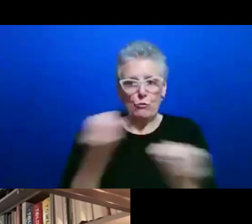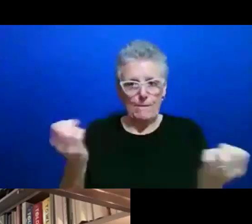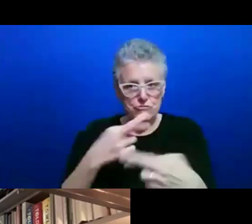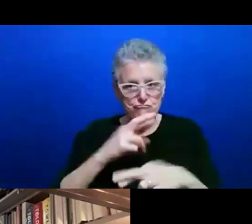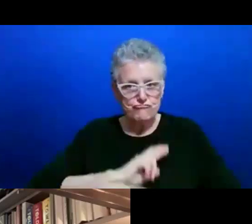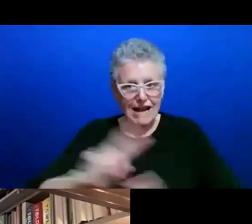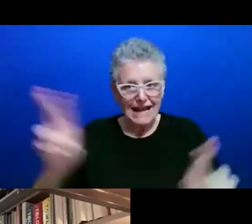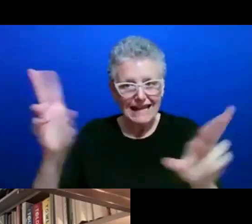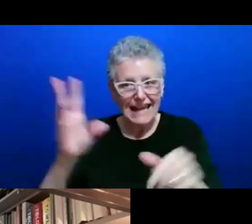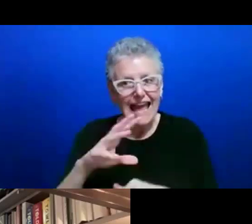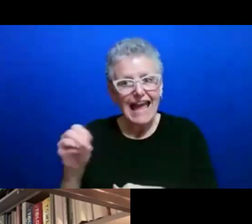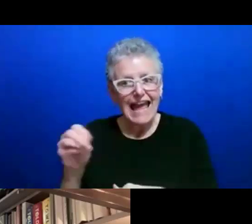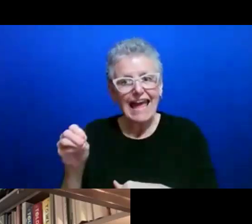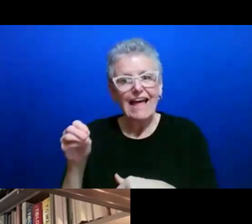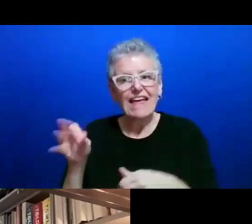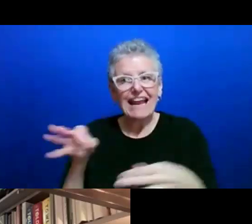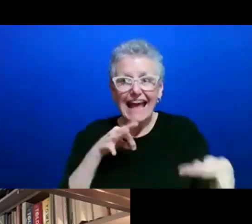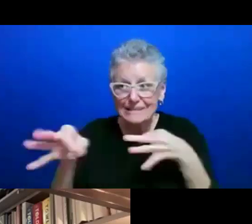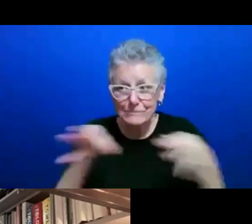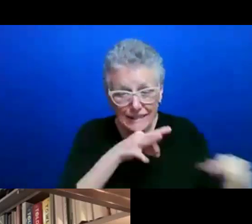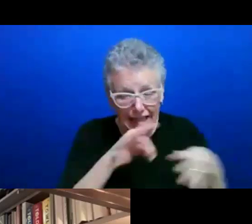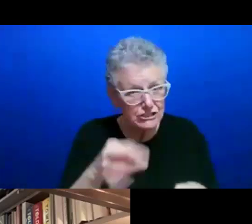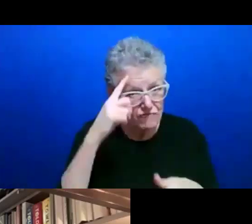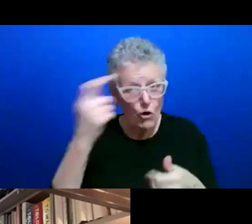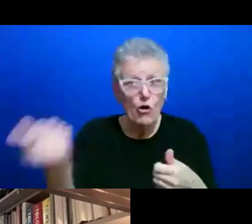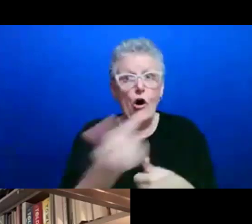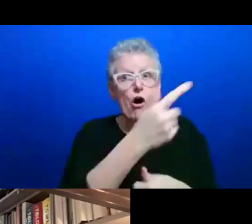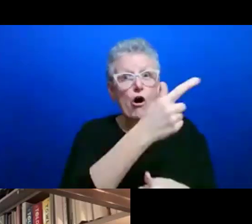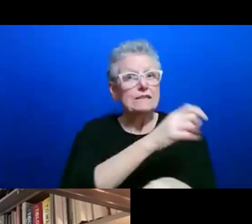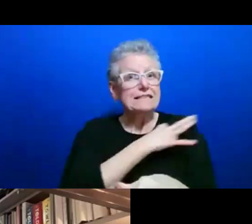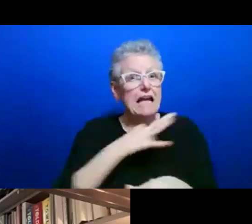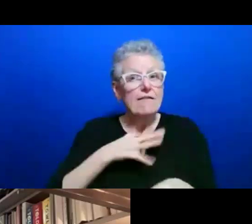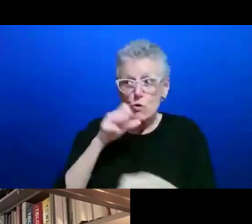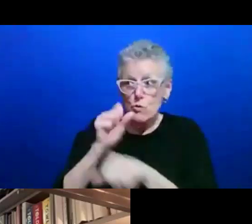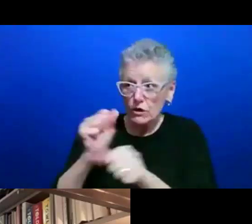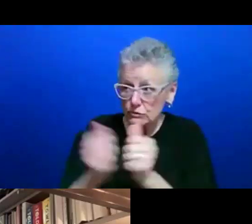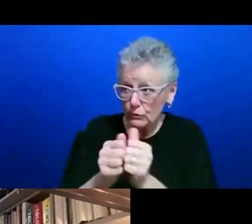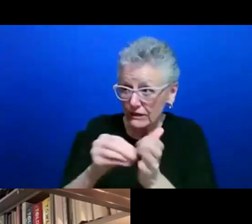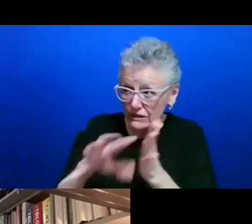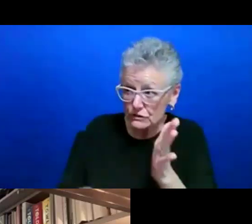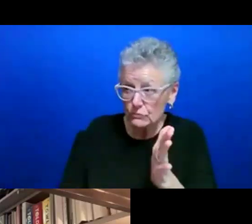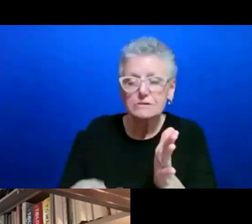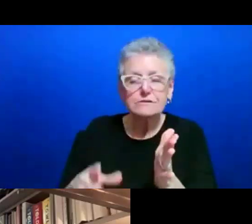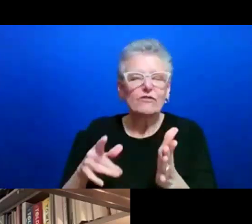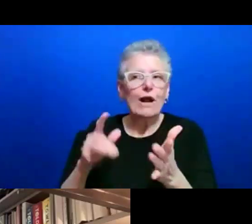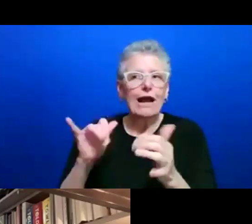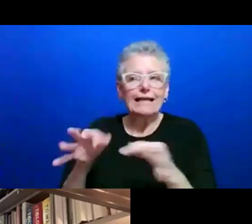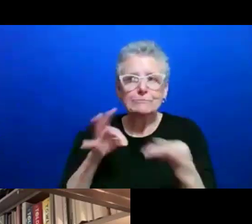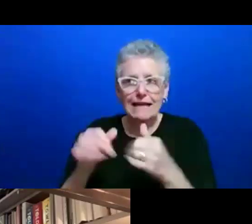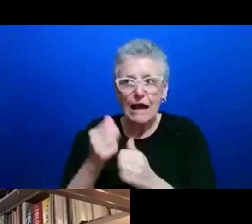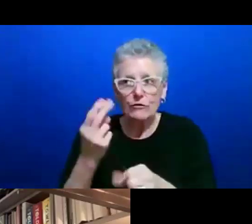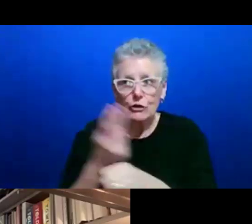getting to all of their staff and how to do that. I also send out biweekly tips to all the teachers